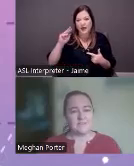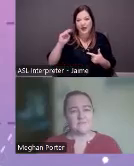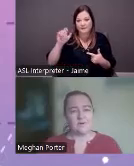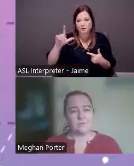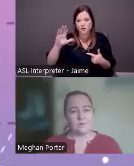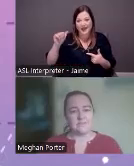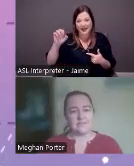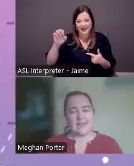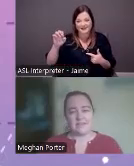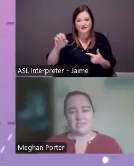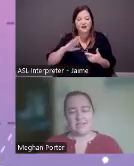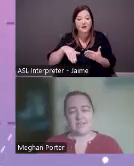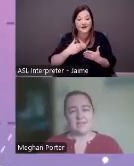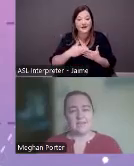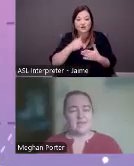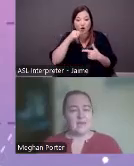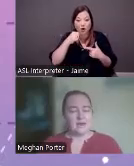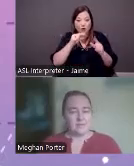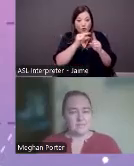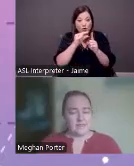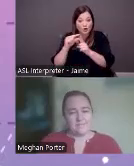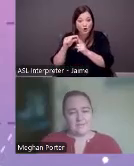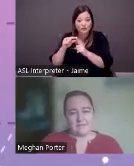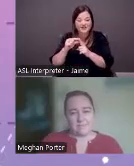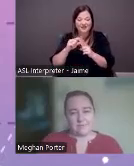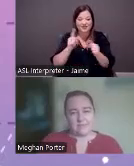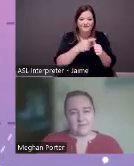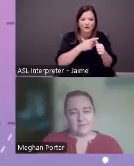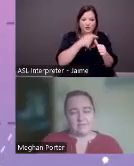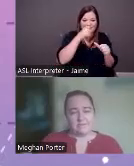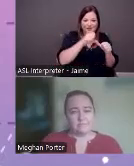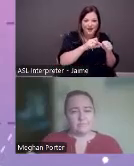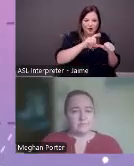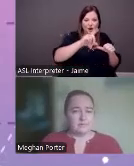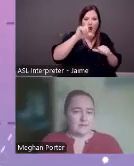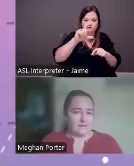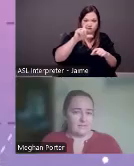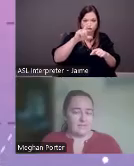of all words in a hashtag. And I have an example here--